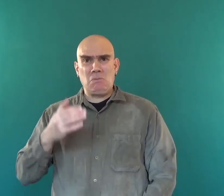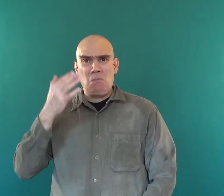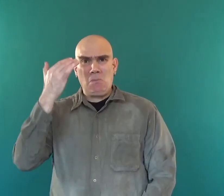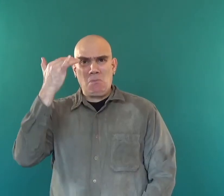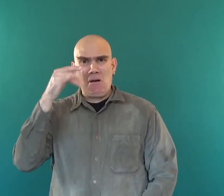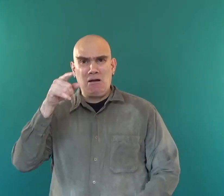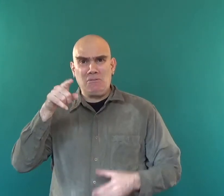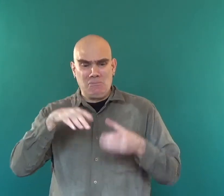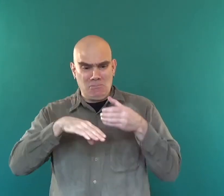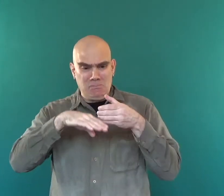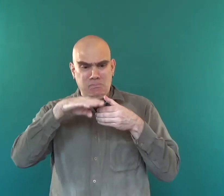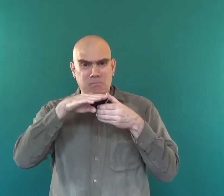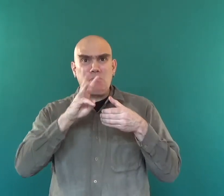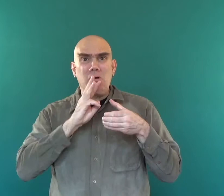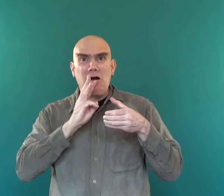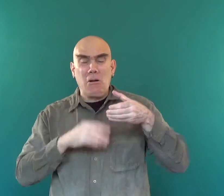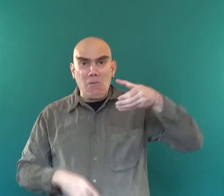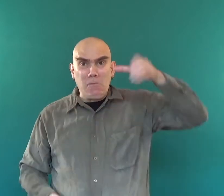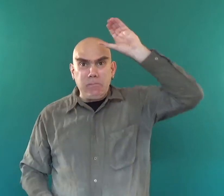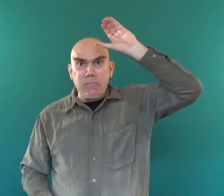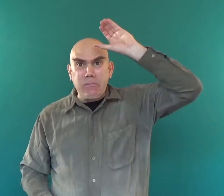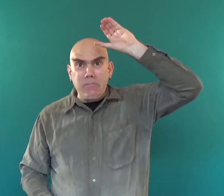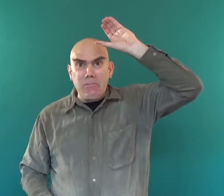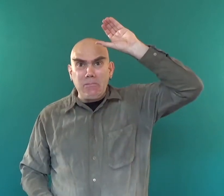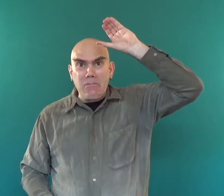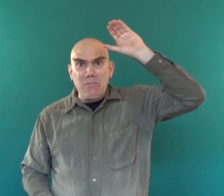"Why are you pouring water over your head?" asked Frog.